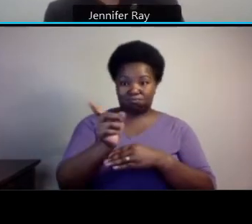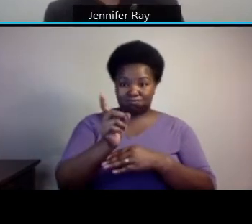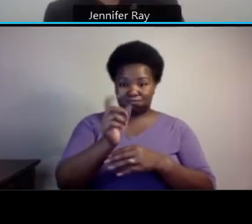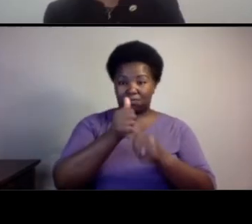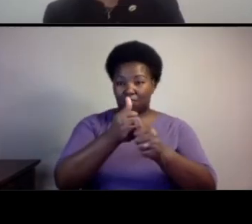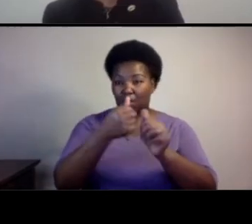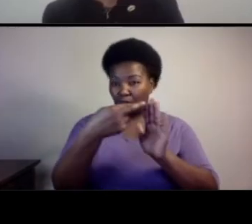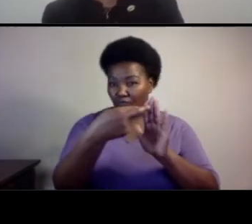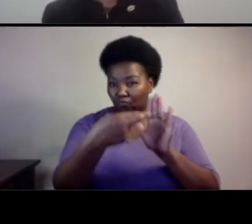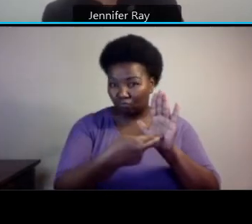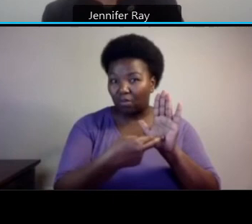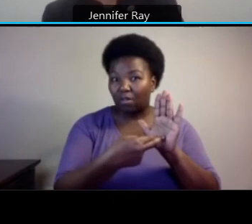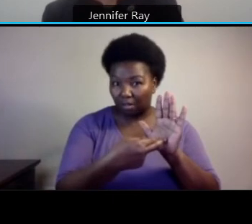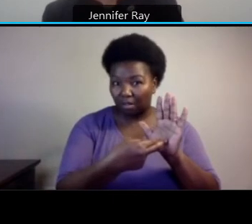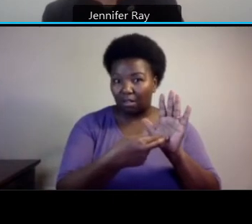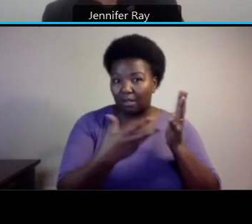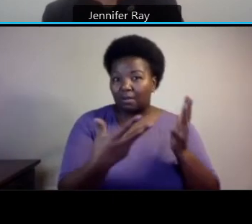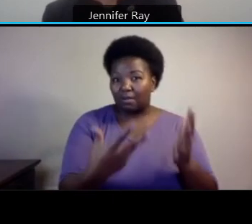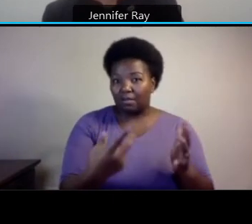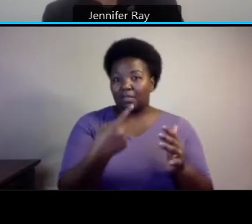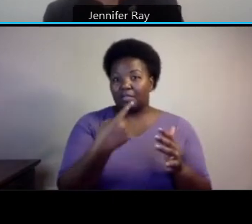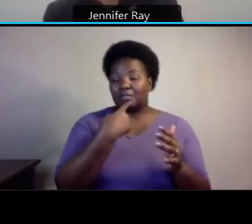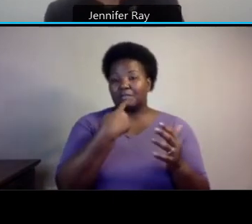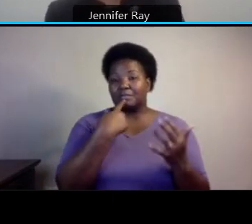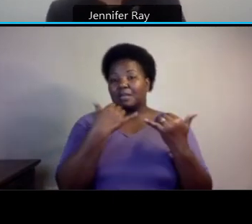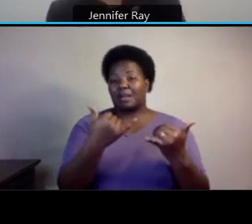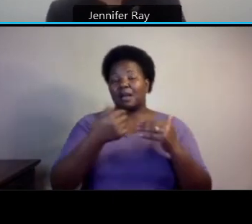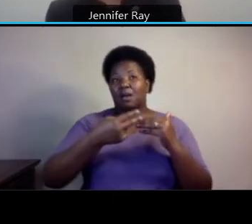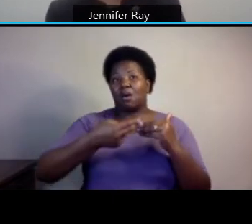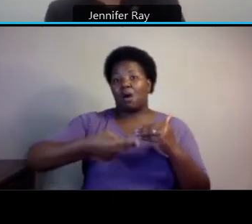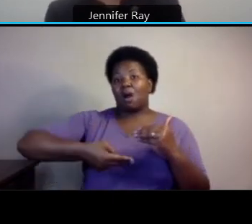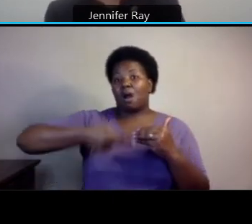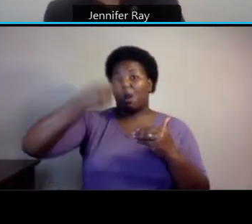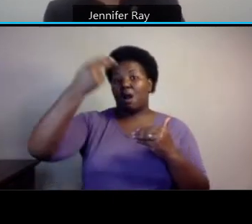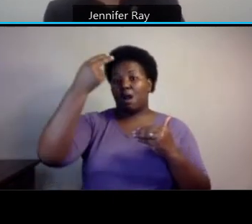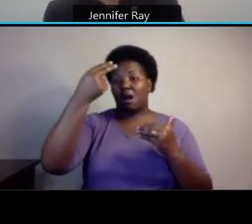stating that since a high proportion of drivers on new york avenue are from outside of the